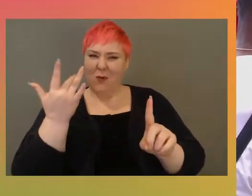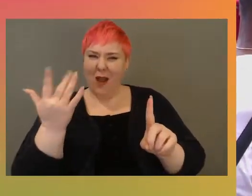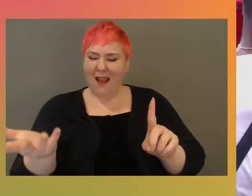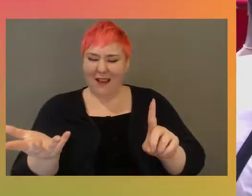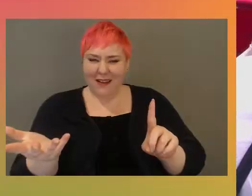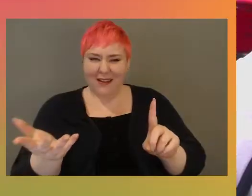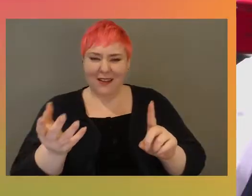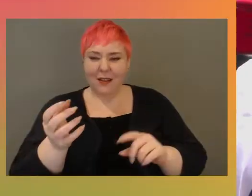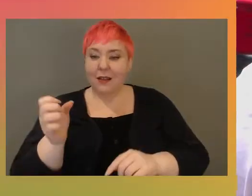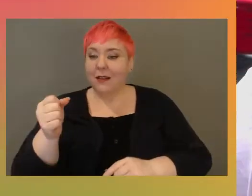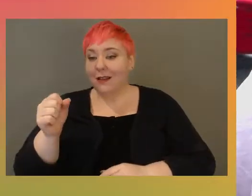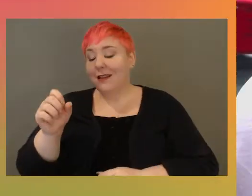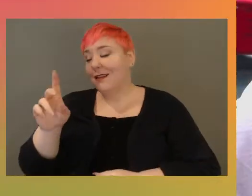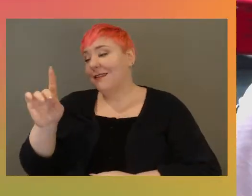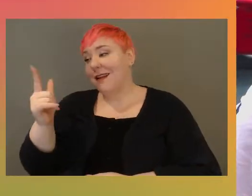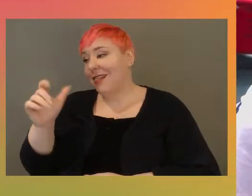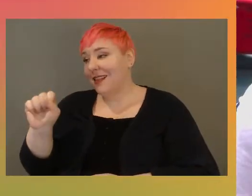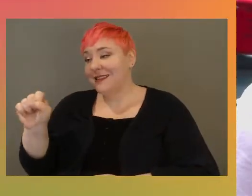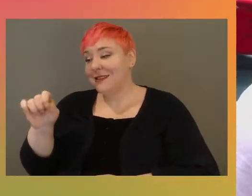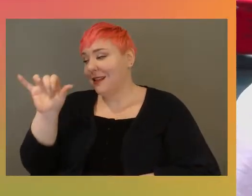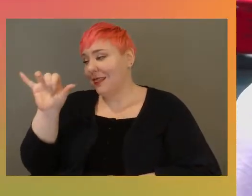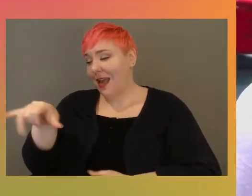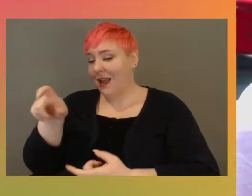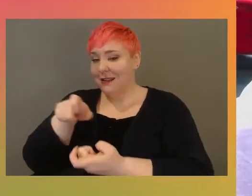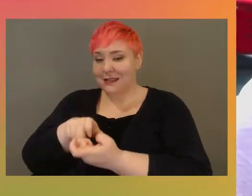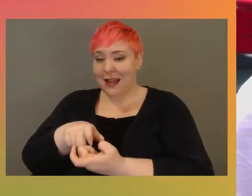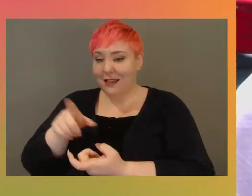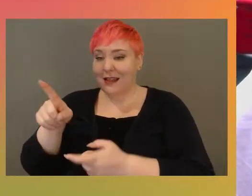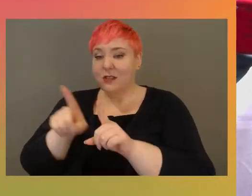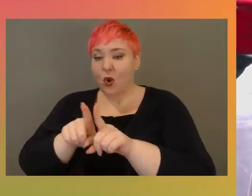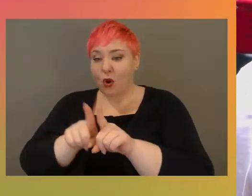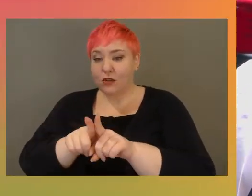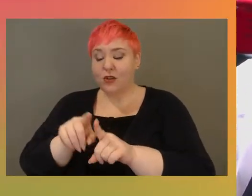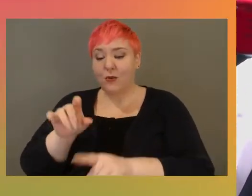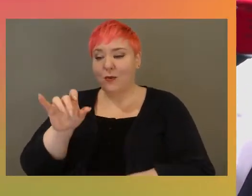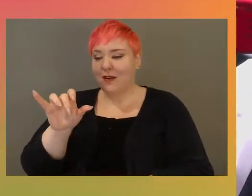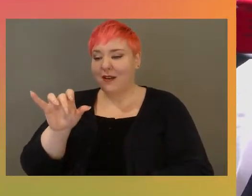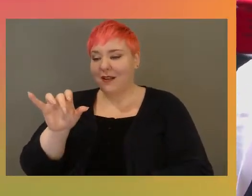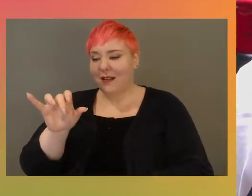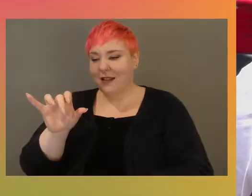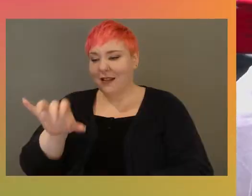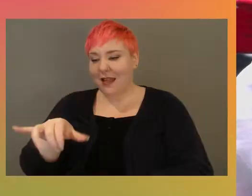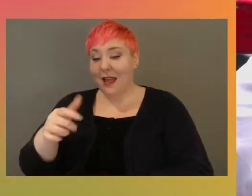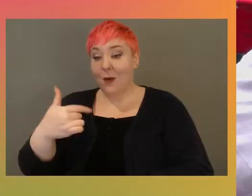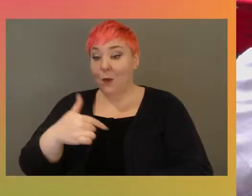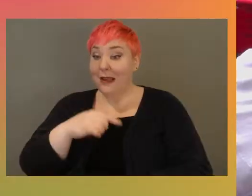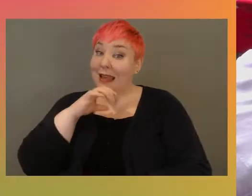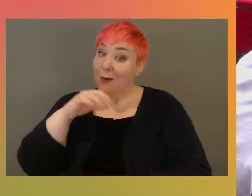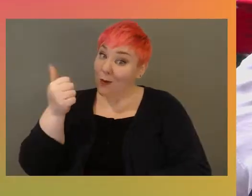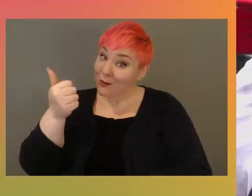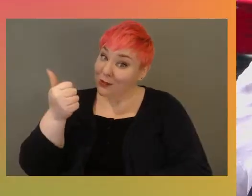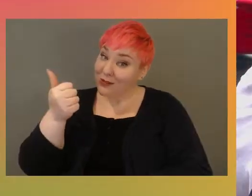ENOUGH NESTS. IF PEOPLE ARE STRUGGLING OR FEELING BAD ABOUT THEMSELVES, WHAT IS THE POINT?